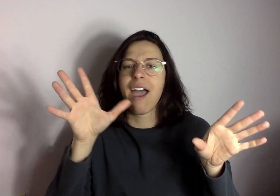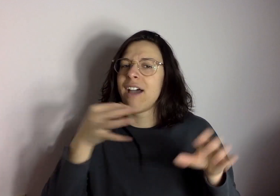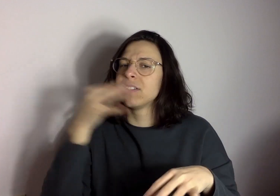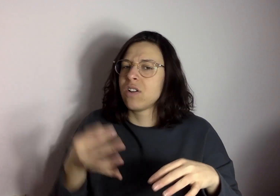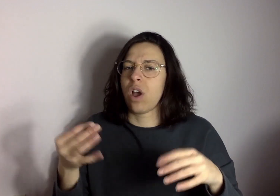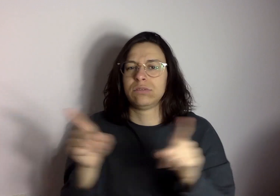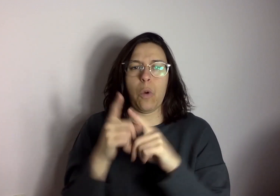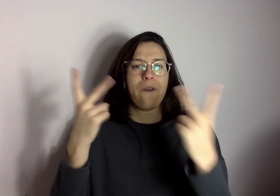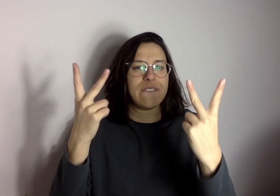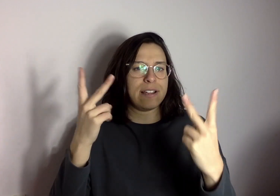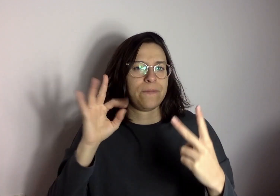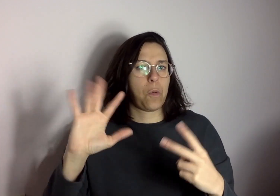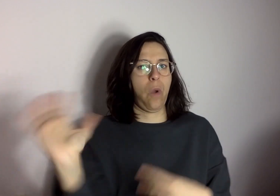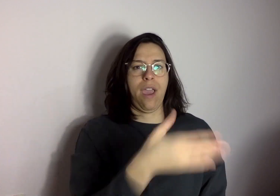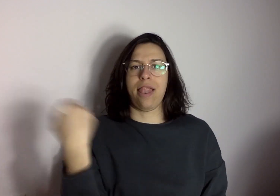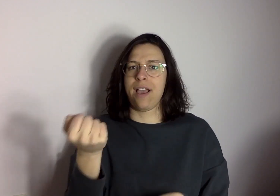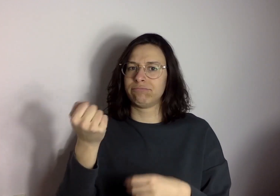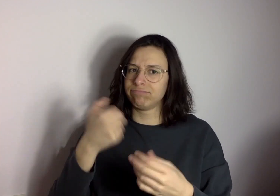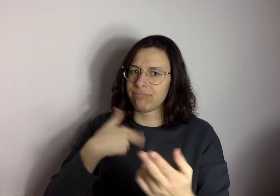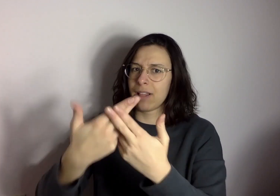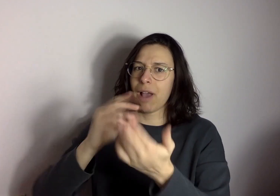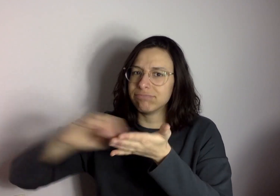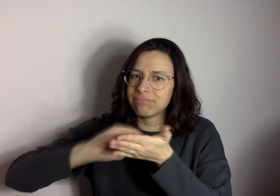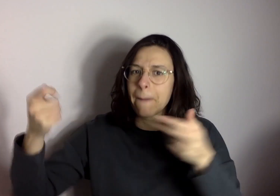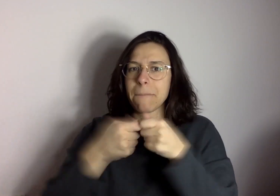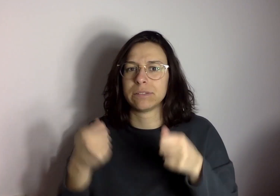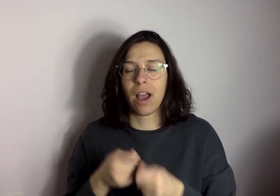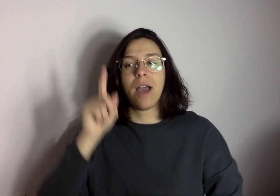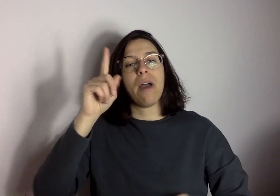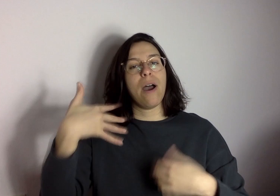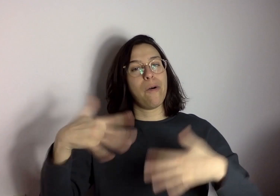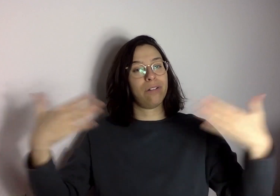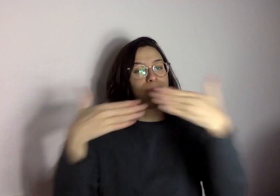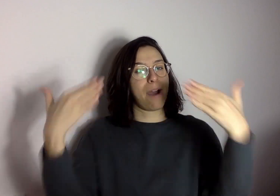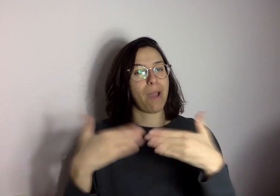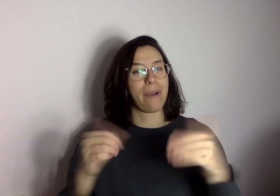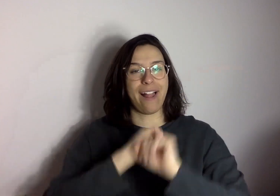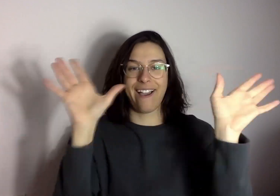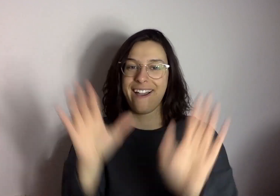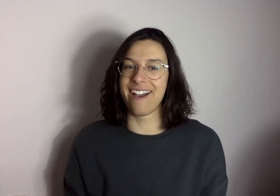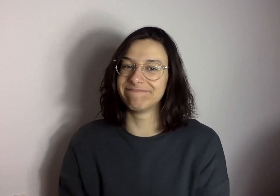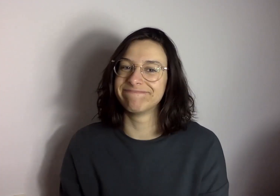Of course german is important too for all of us. There is just a big difference.